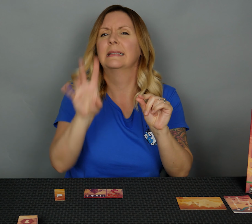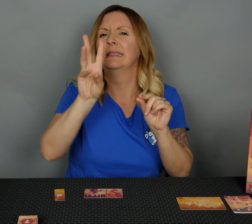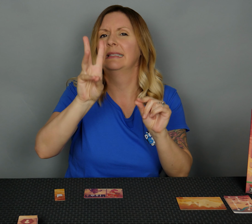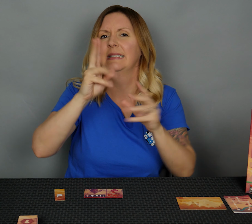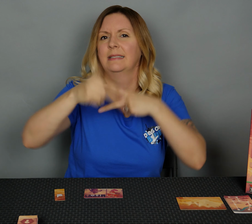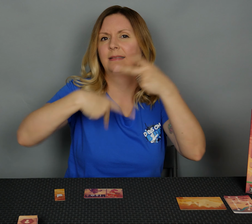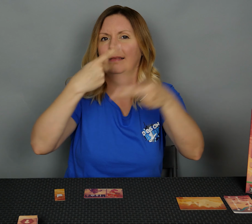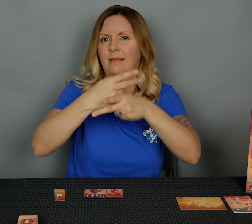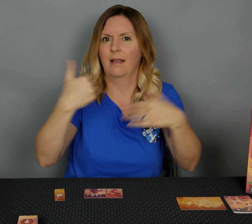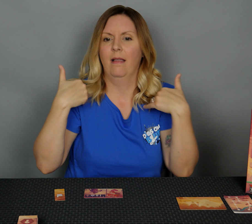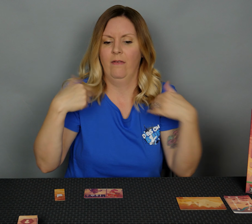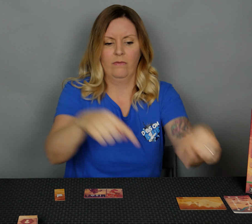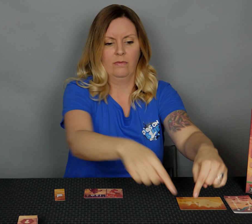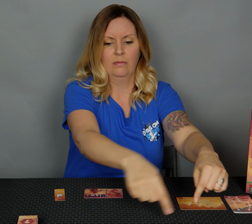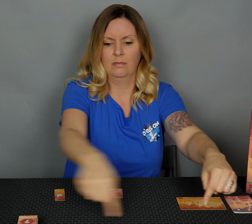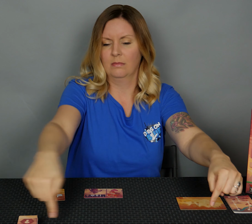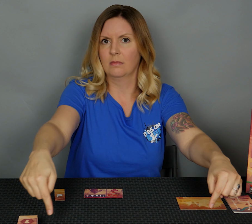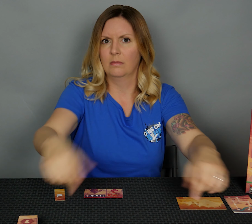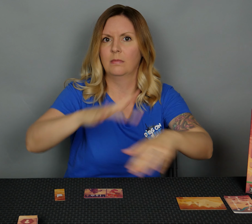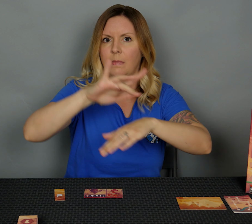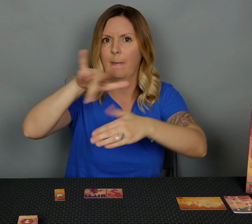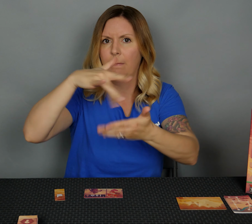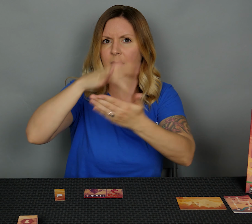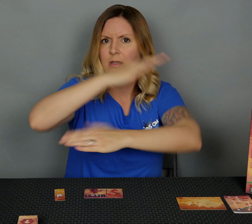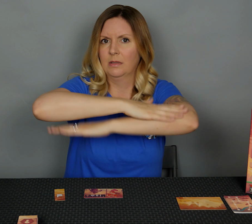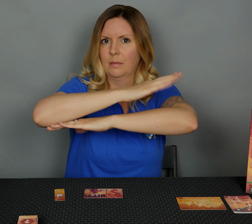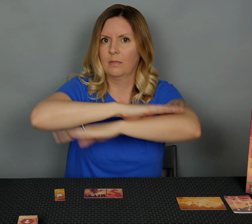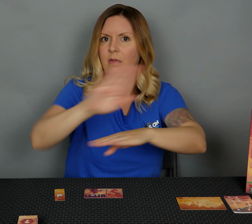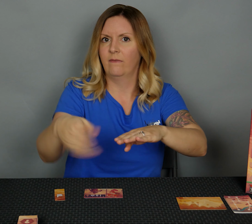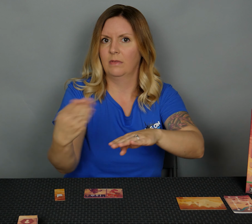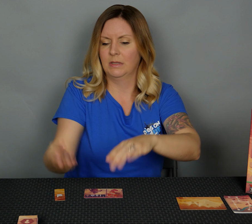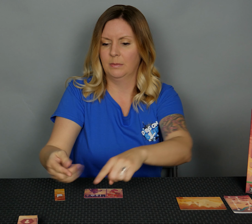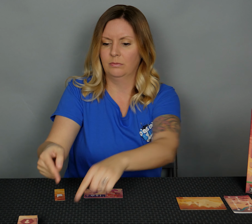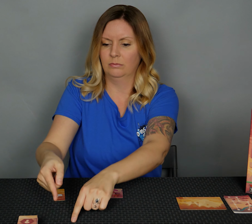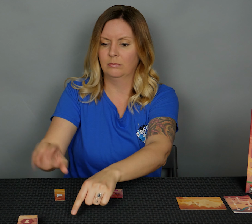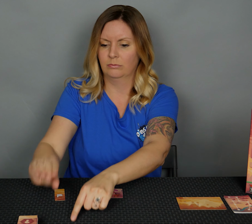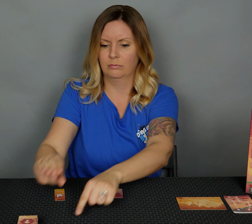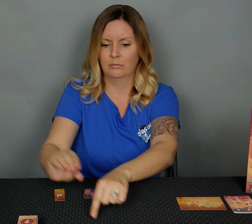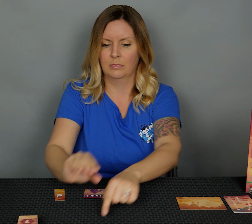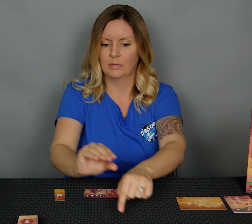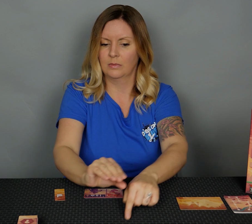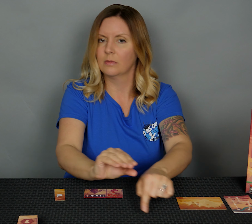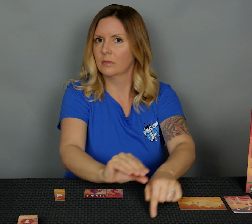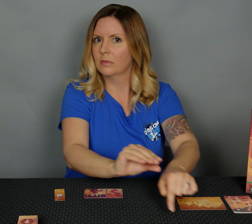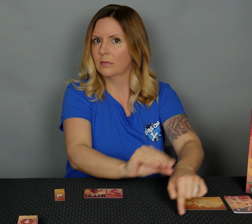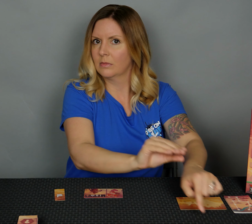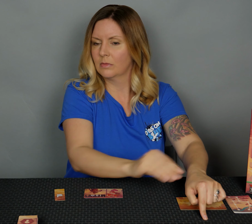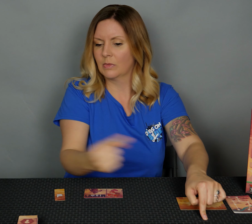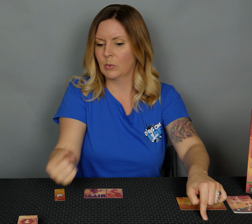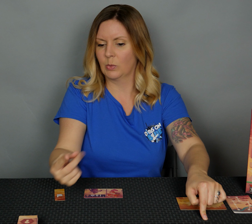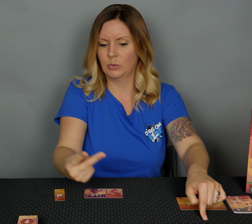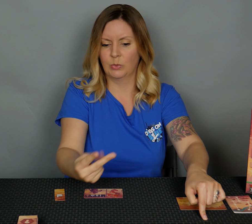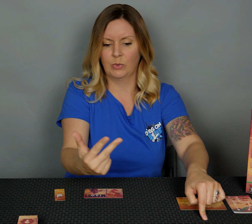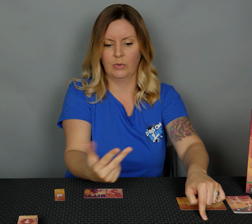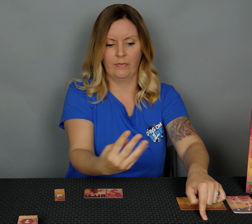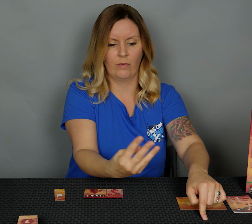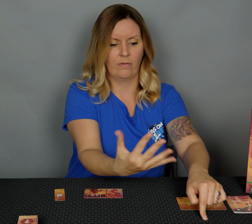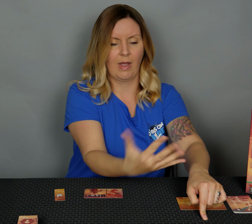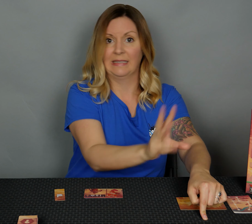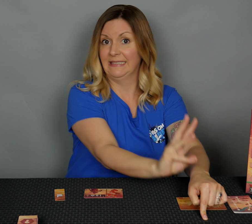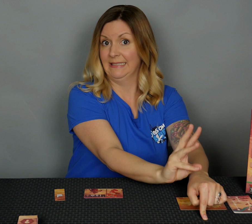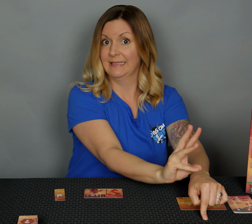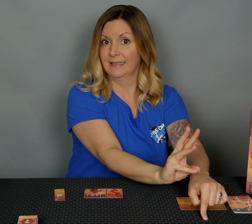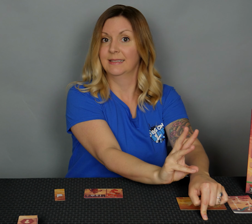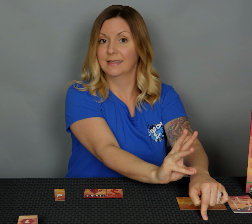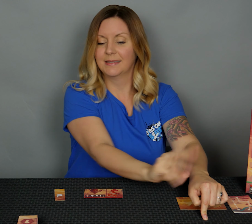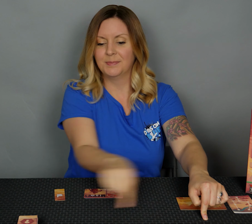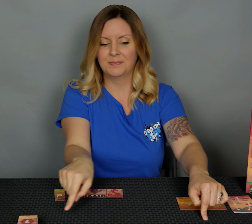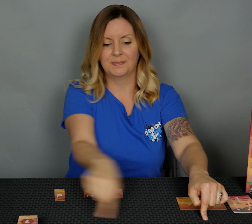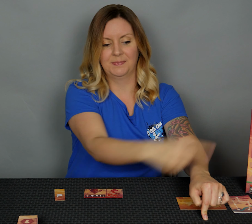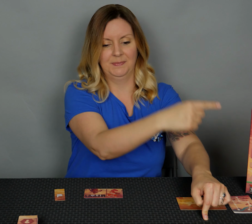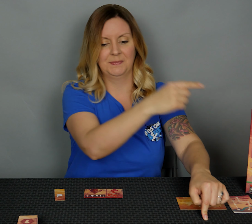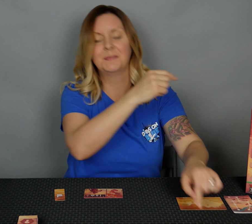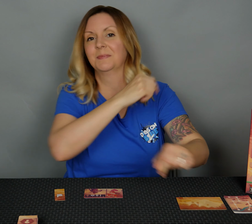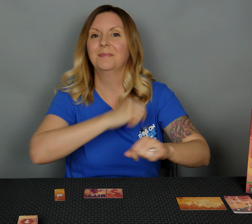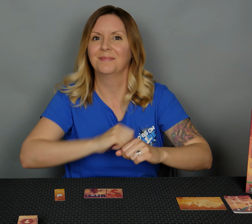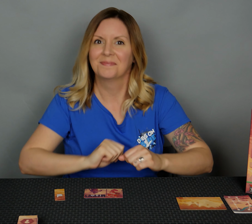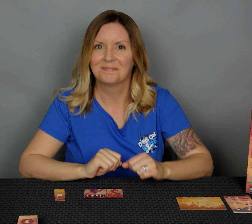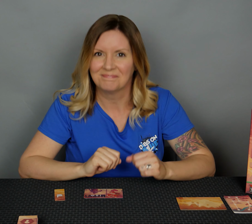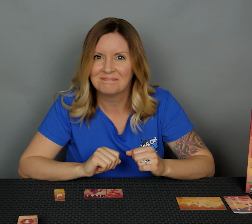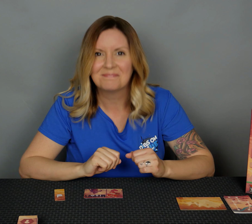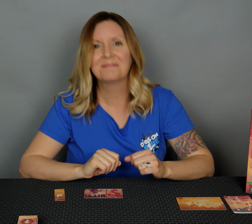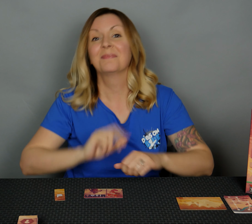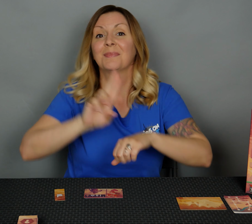of the table in their corresponding stacks, 1 all the way through 6.